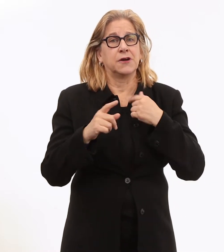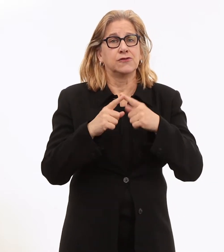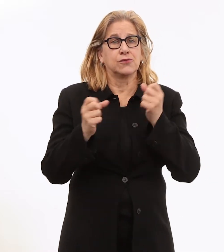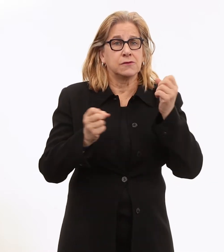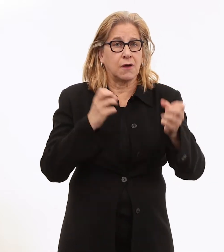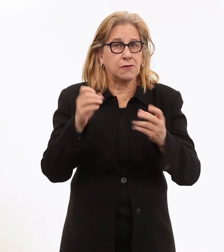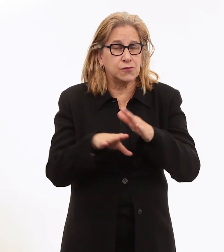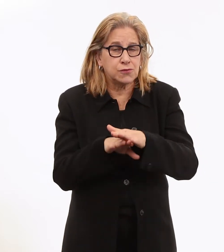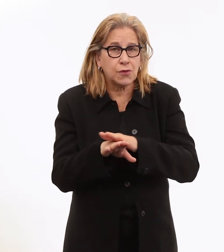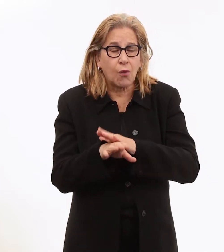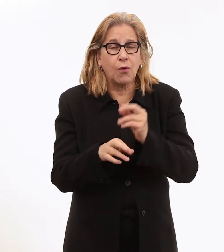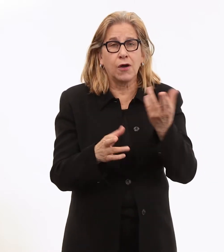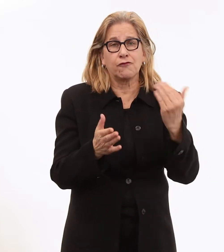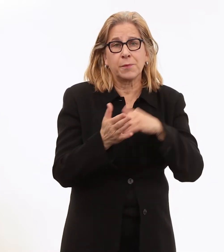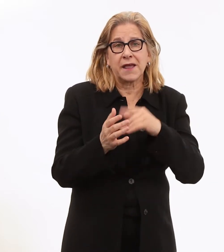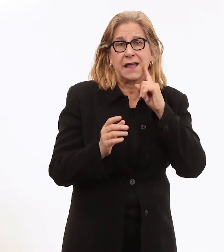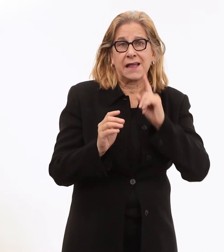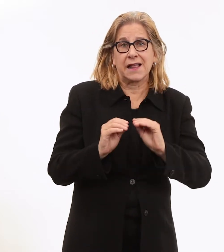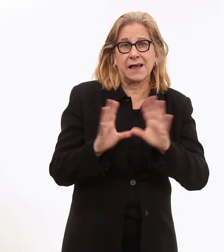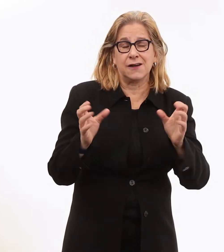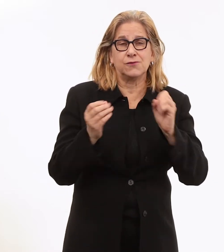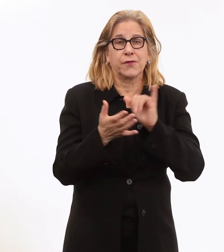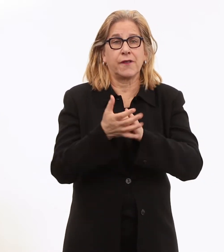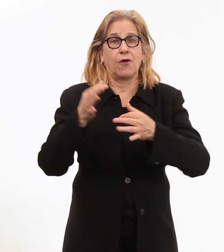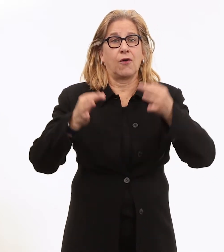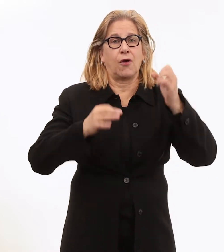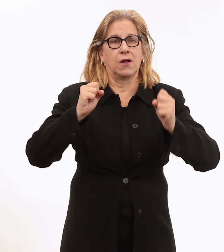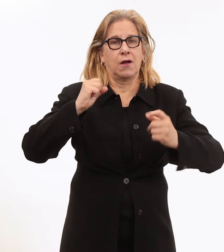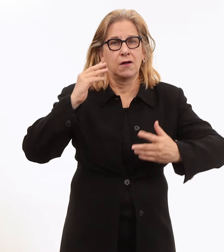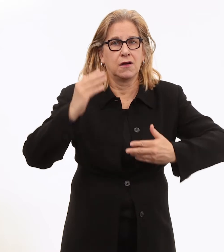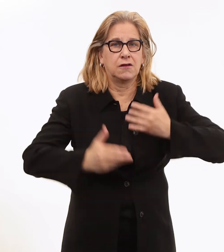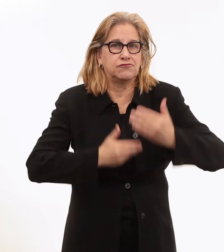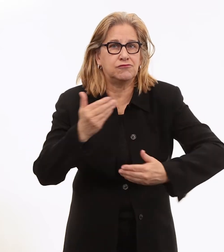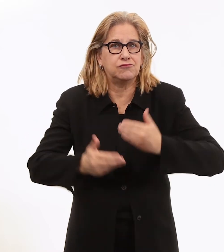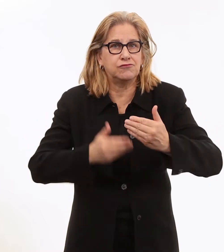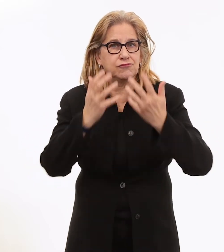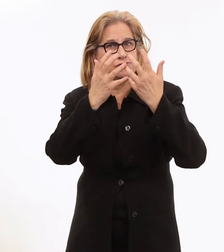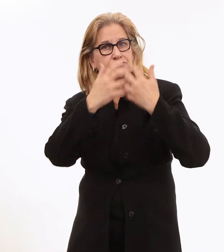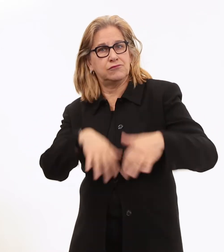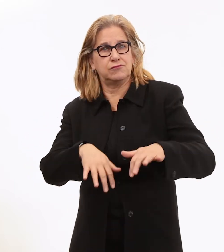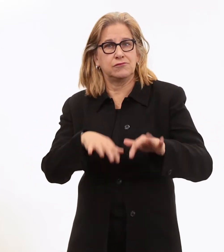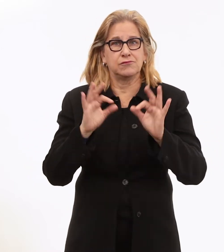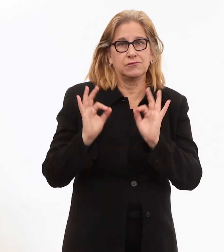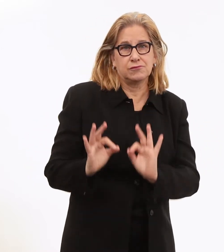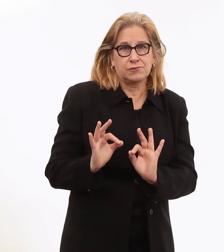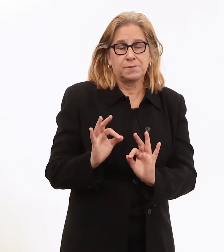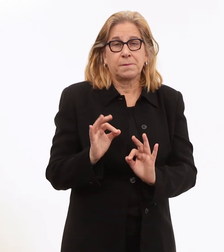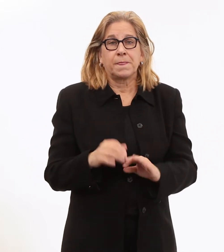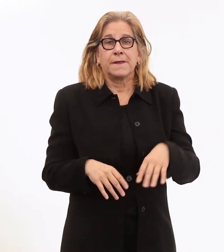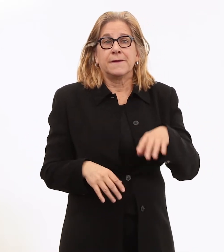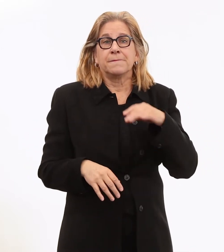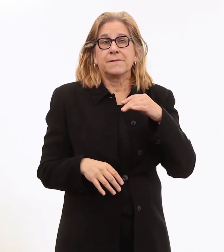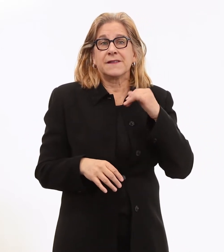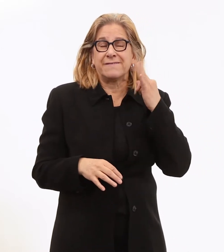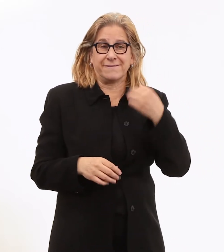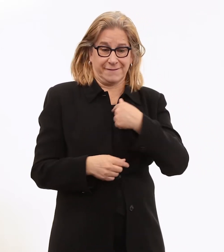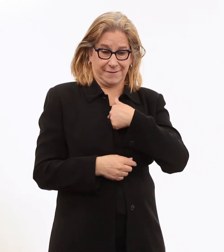The interpreter may ask you to slow down or pause to allow for interpretation. Court hearings may go fast.